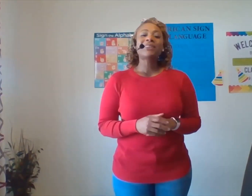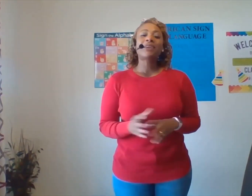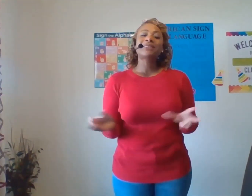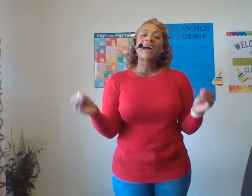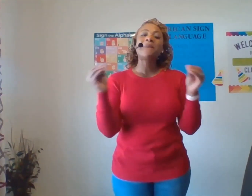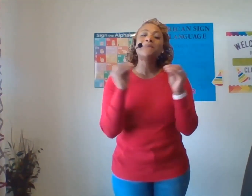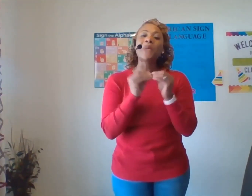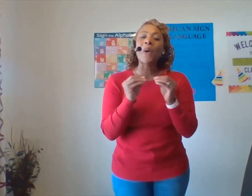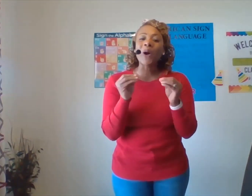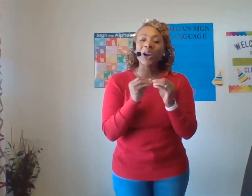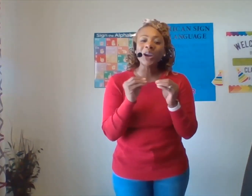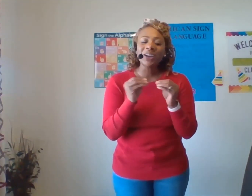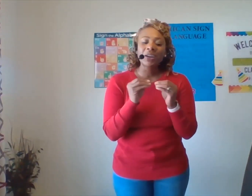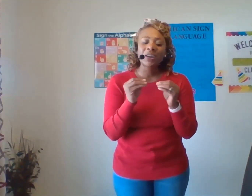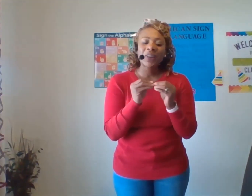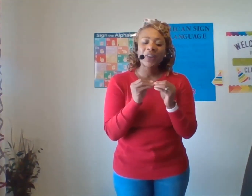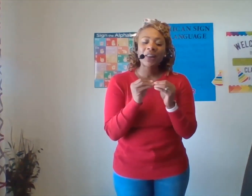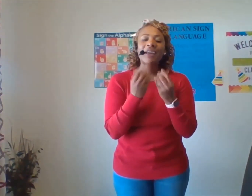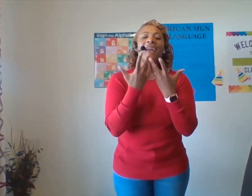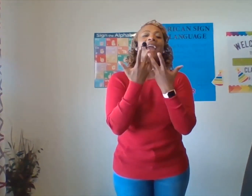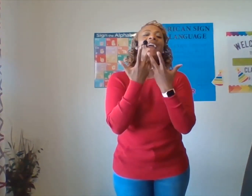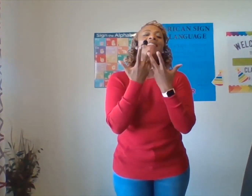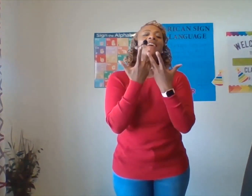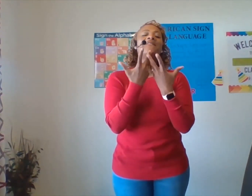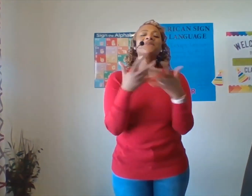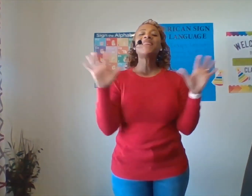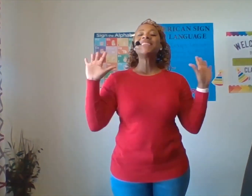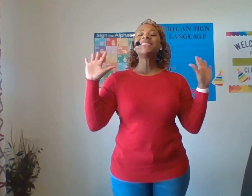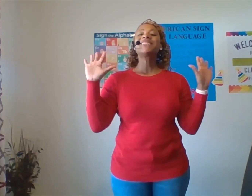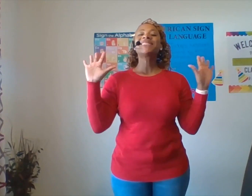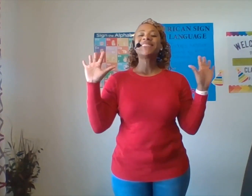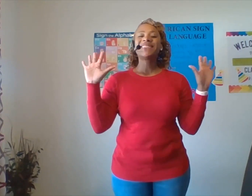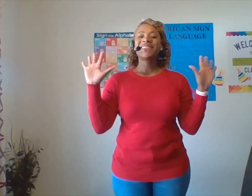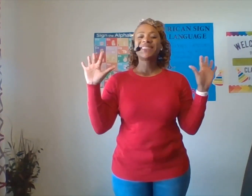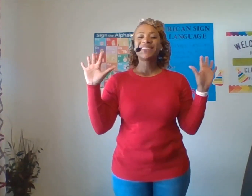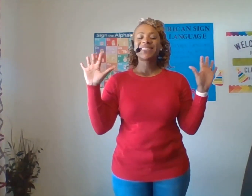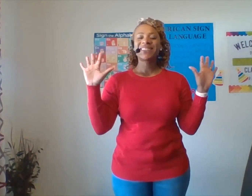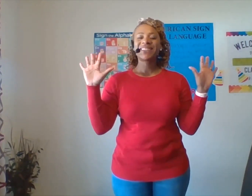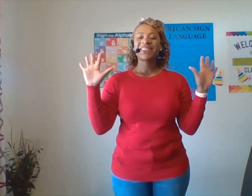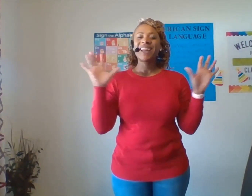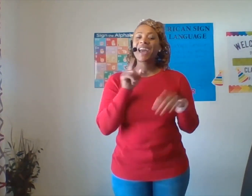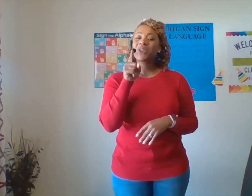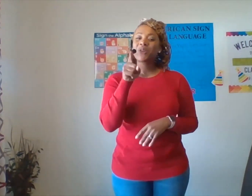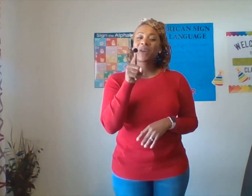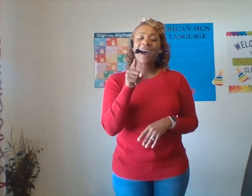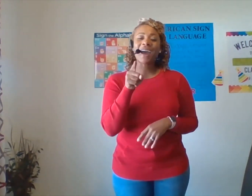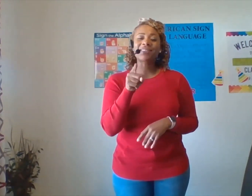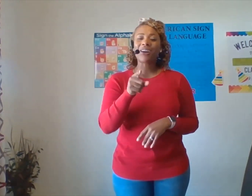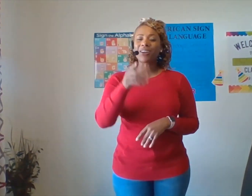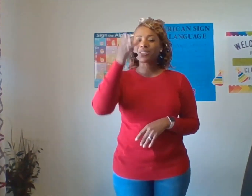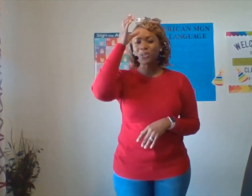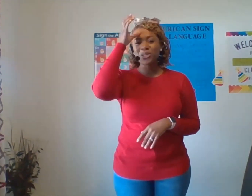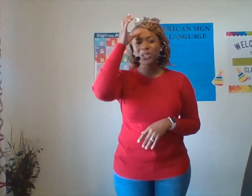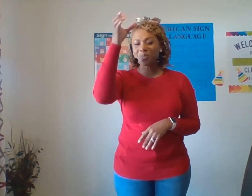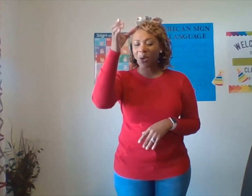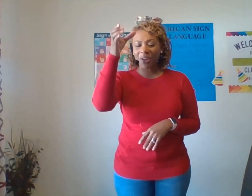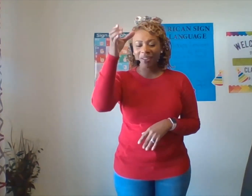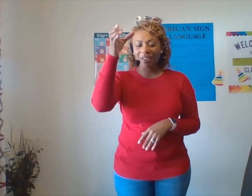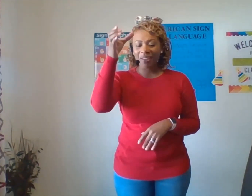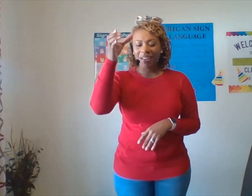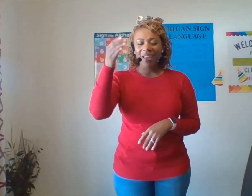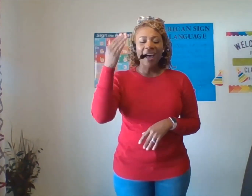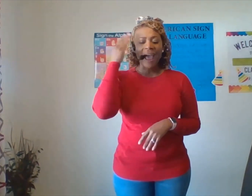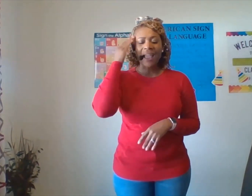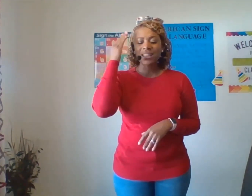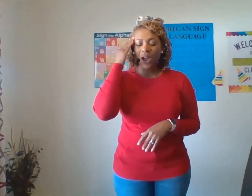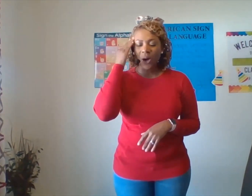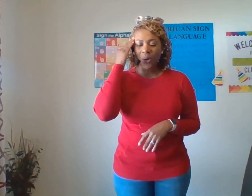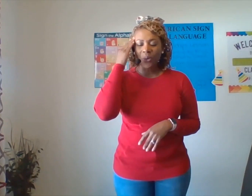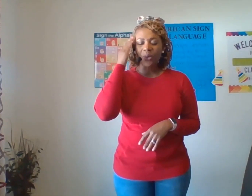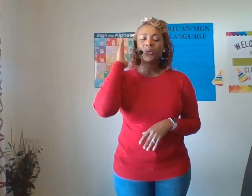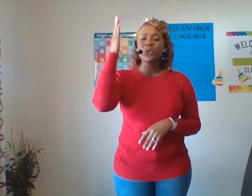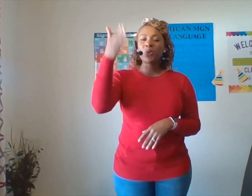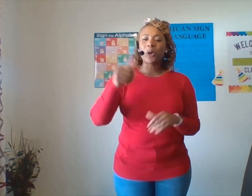learned how to sign more and fish and you guys are so smart I know you will